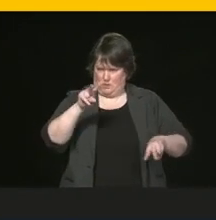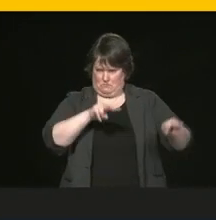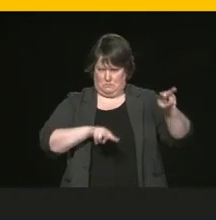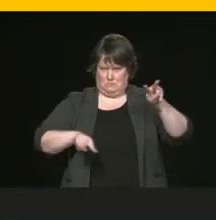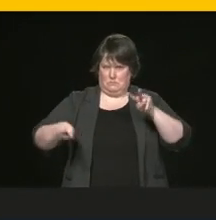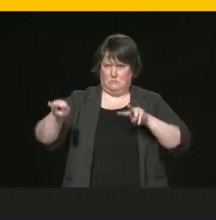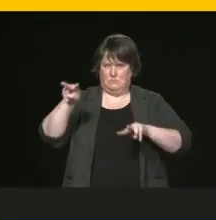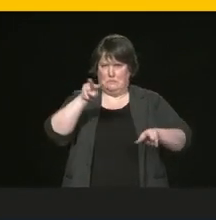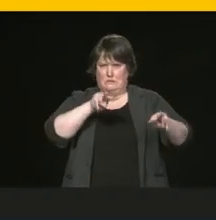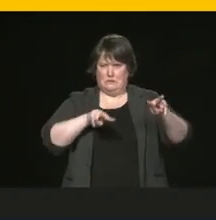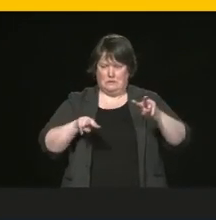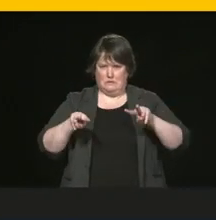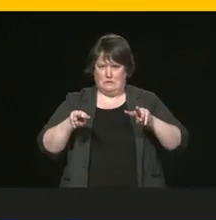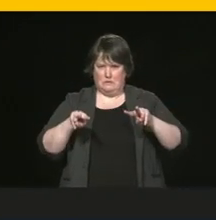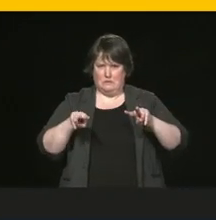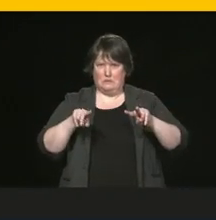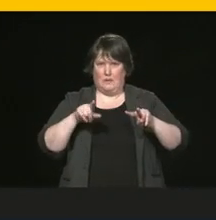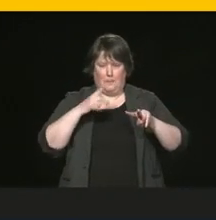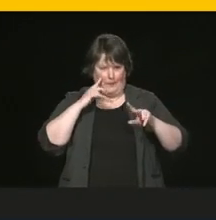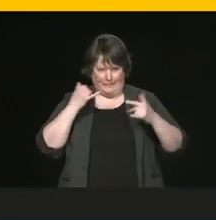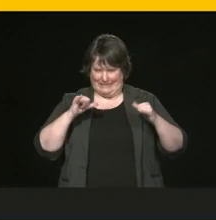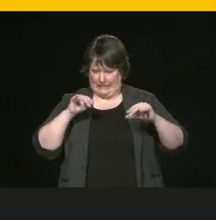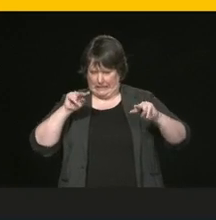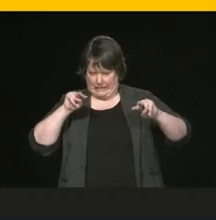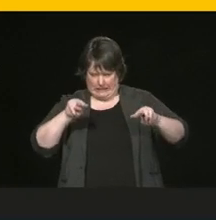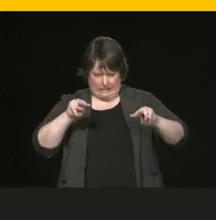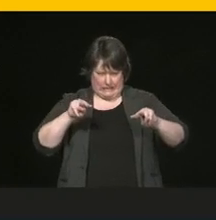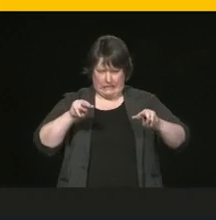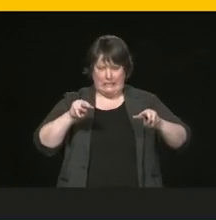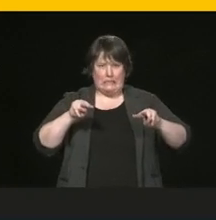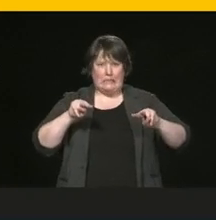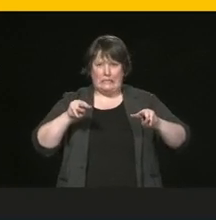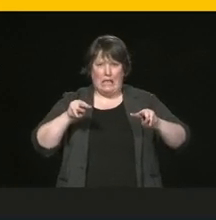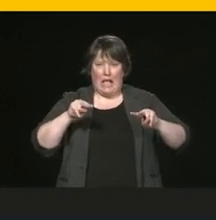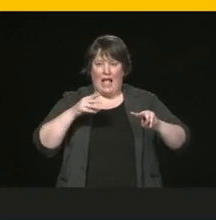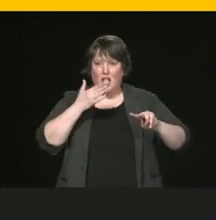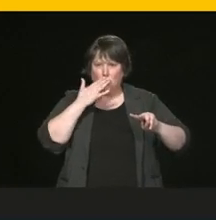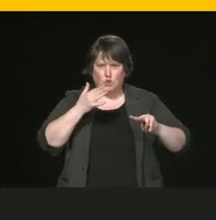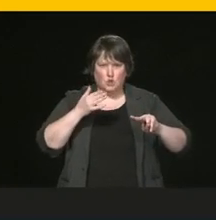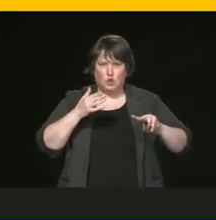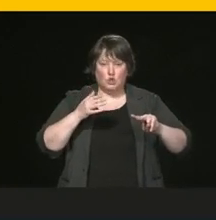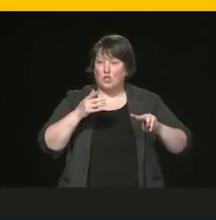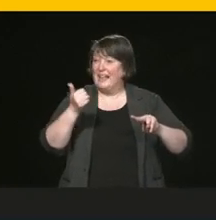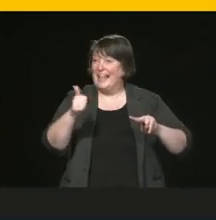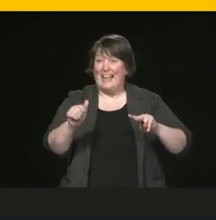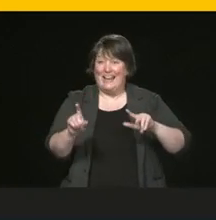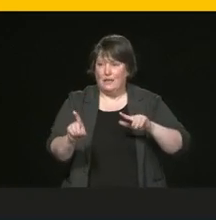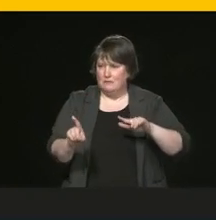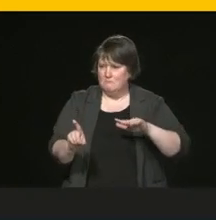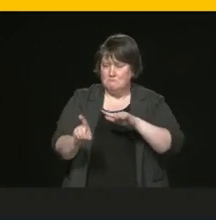WE WILL BE ABLE TO LOOK VERY CAREFULLY AT HOW, WITH